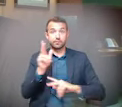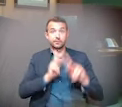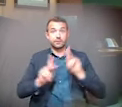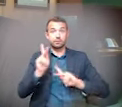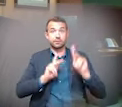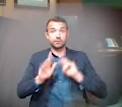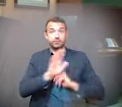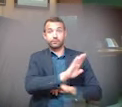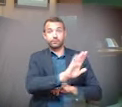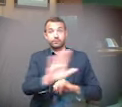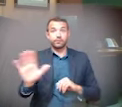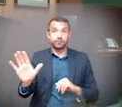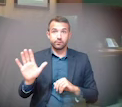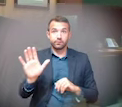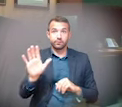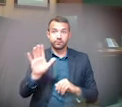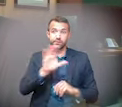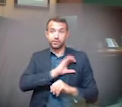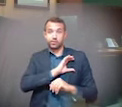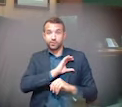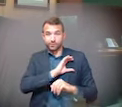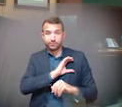of people and putting it into